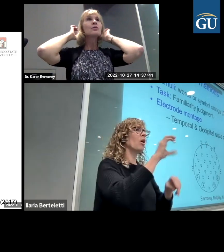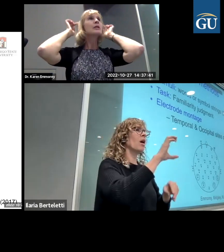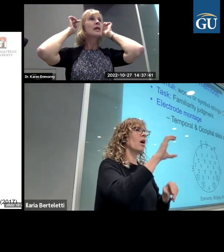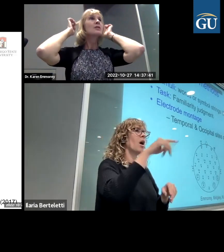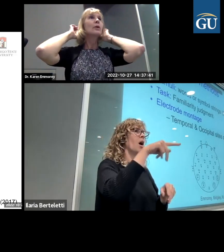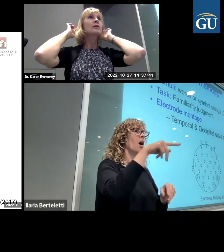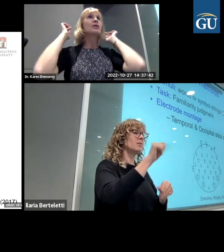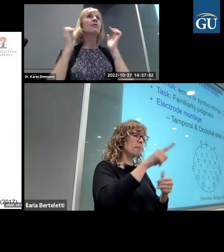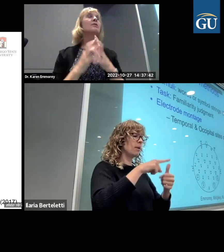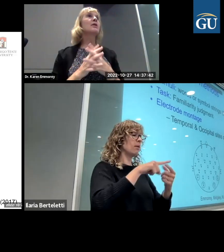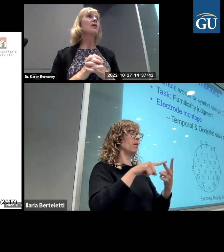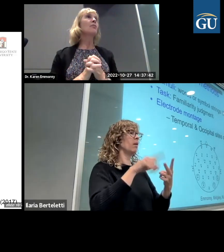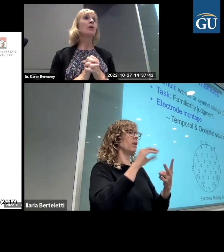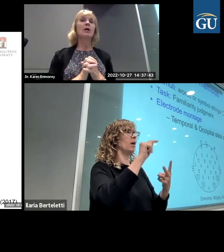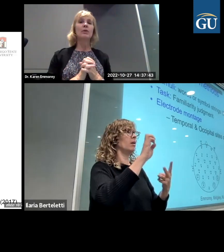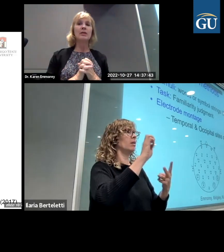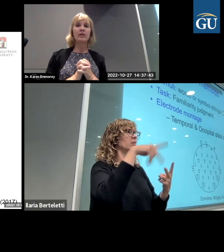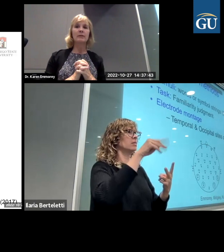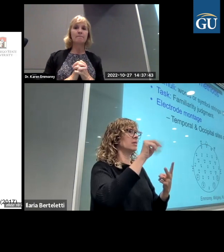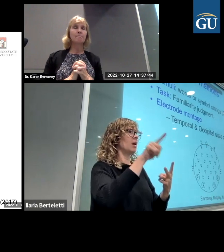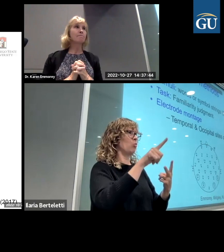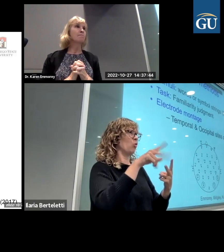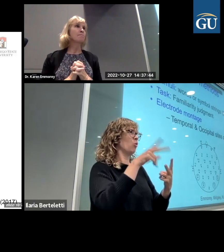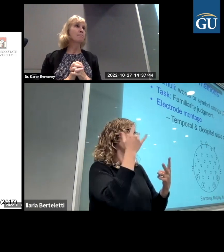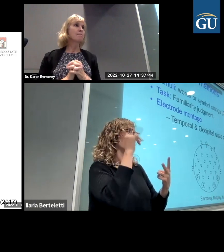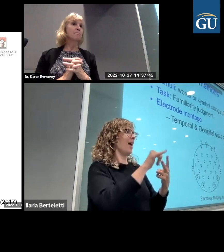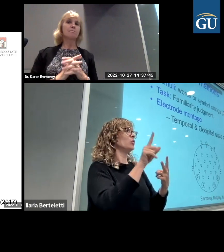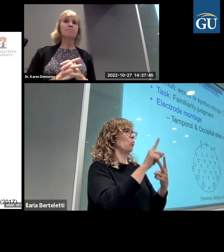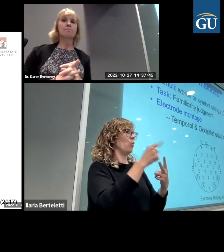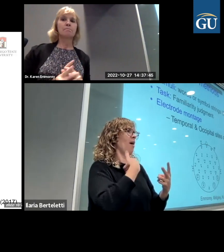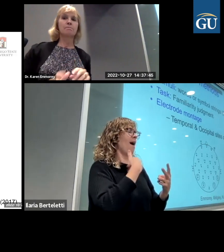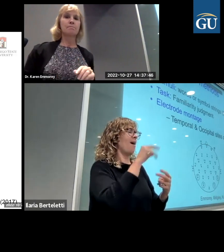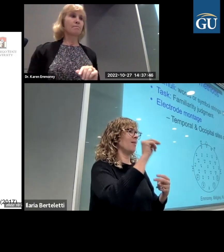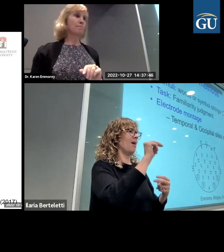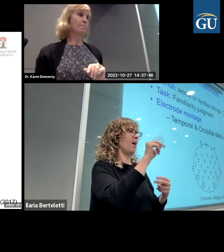So Here's our results. We have deaf and hearing words and symbol strings.